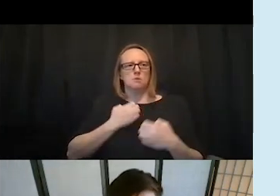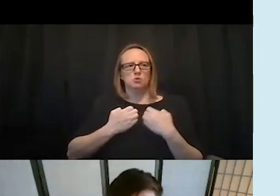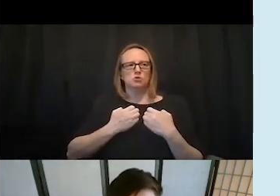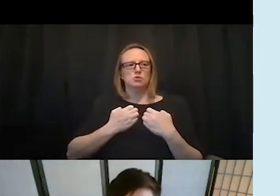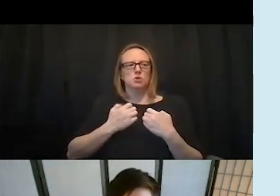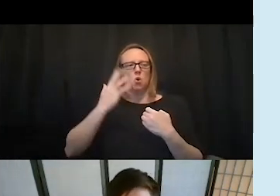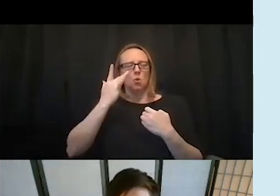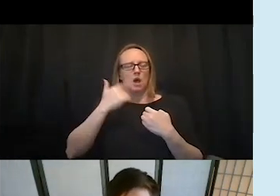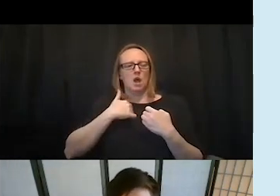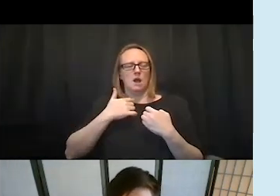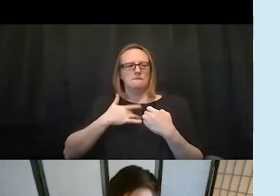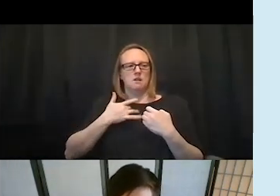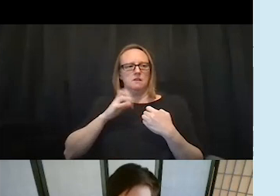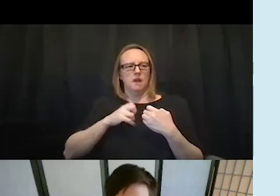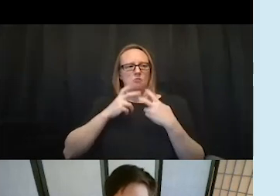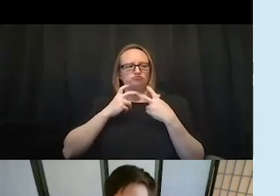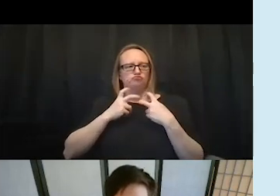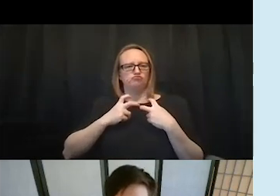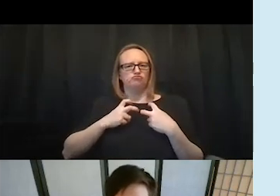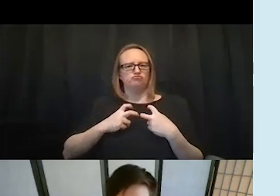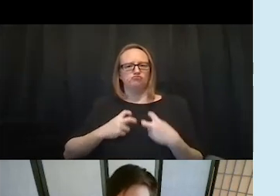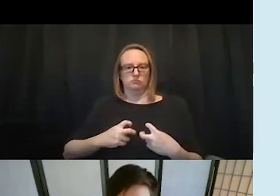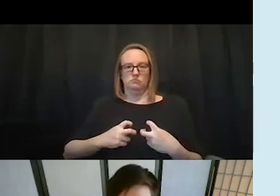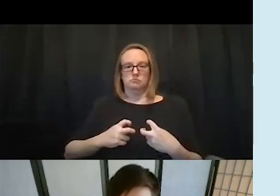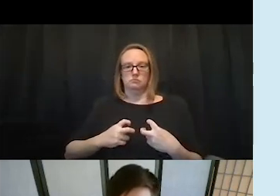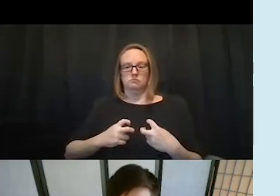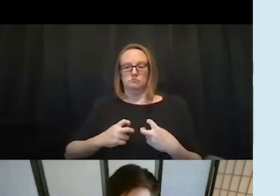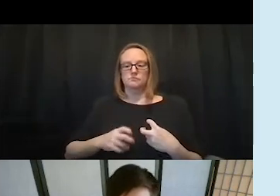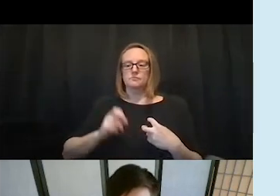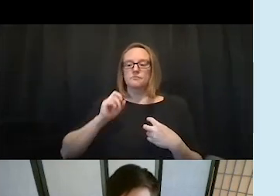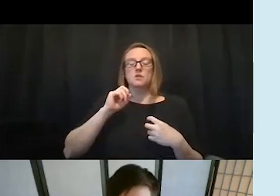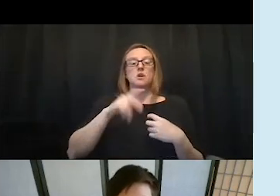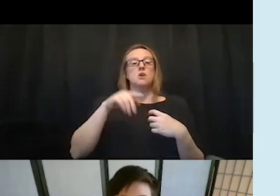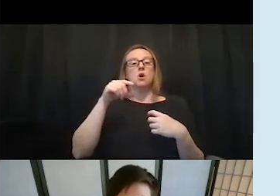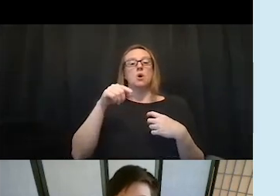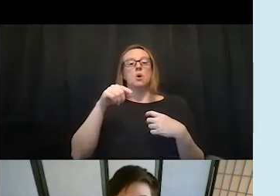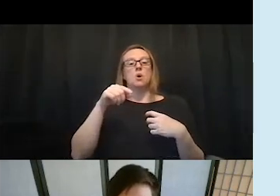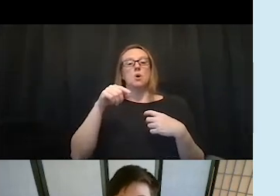um This is a, there's an image here that- there's a bunch of bodies- not bodies- there's a bunch of